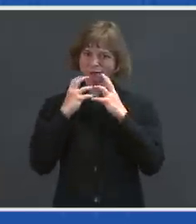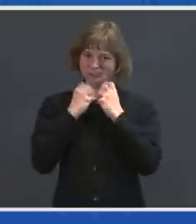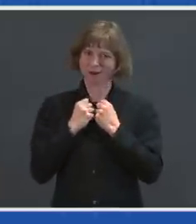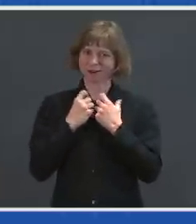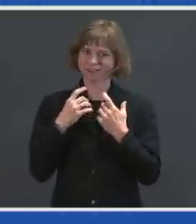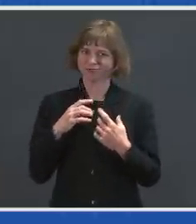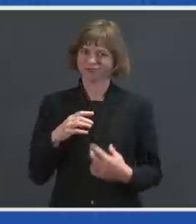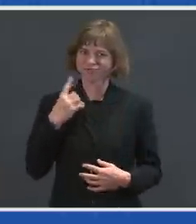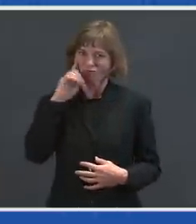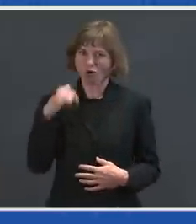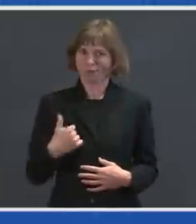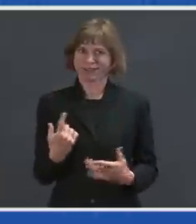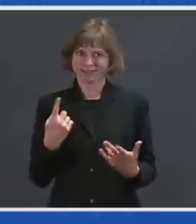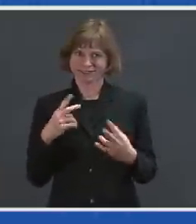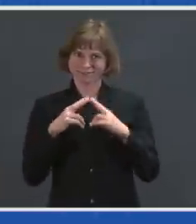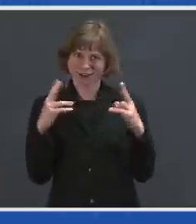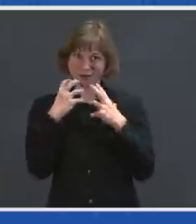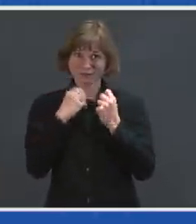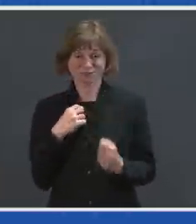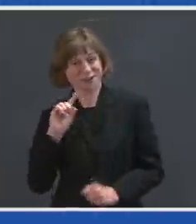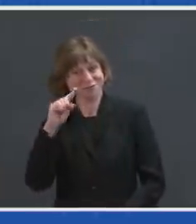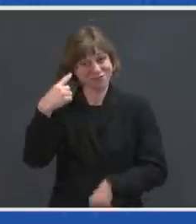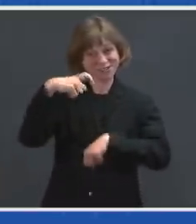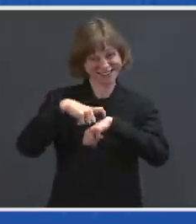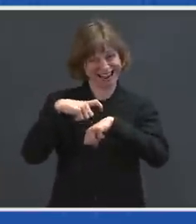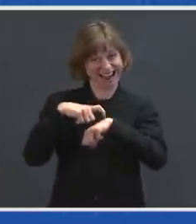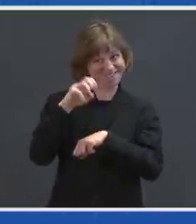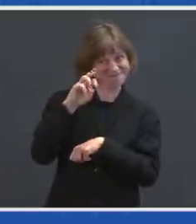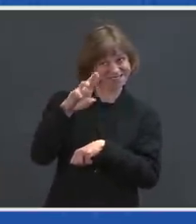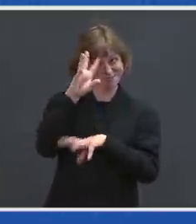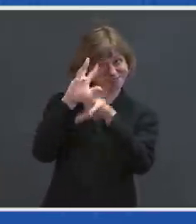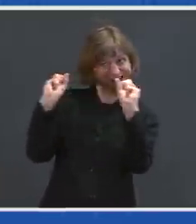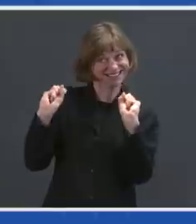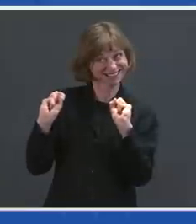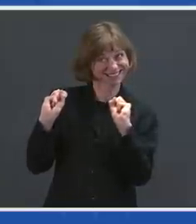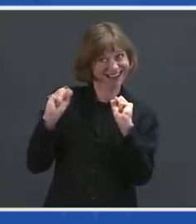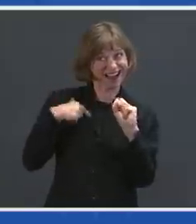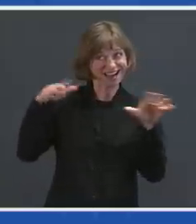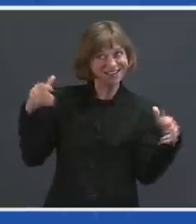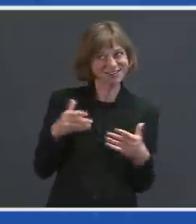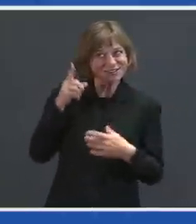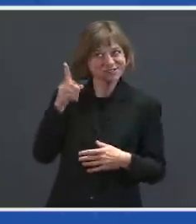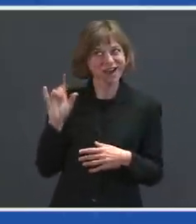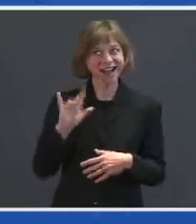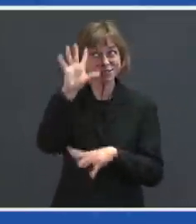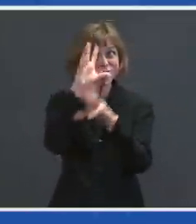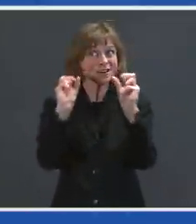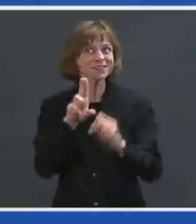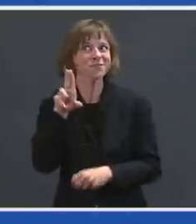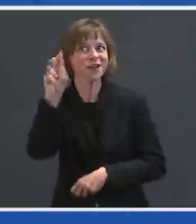A special evening. The first time, Mr. President, that I'm introducing you as president of the United States